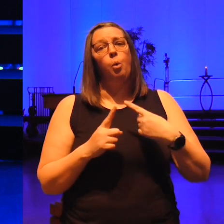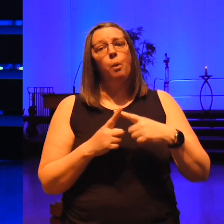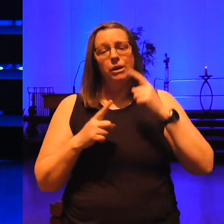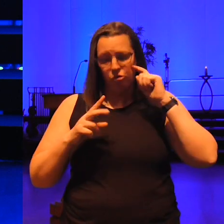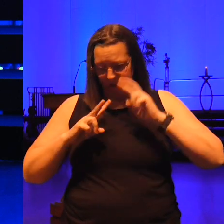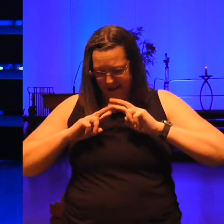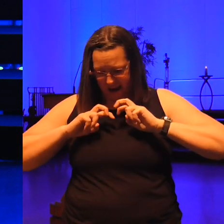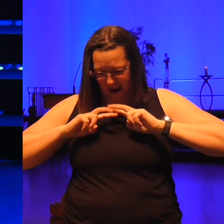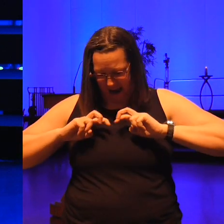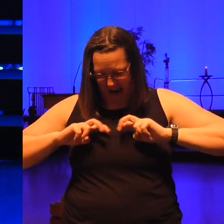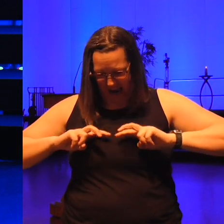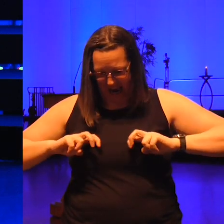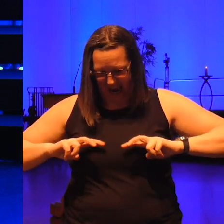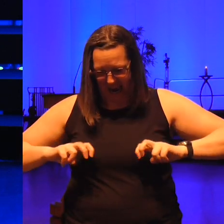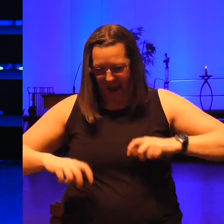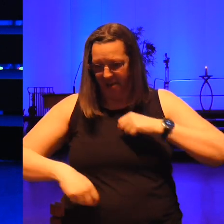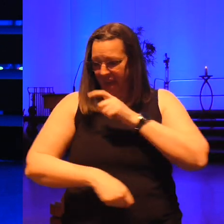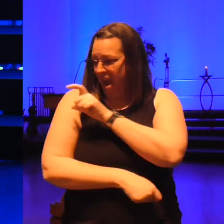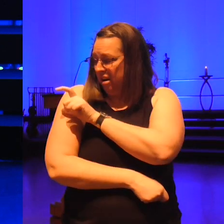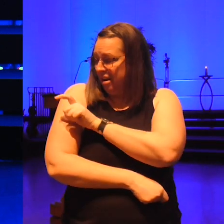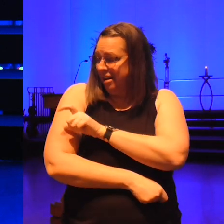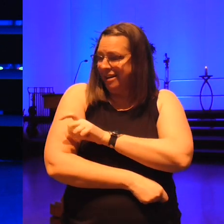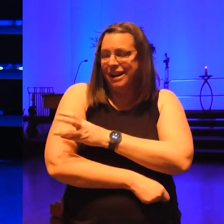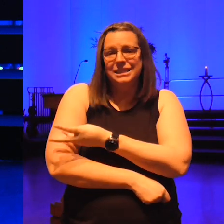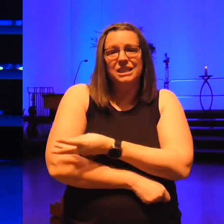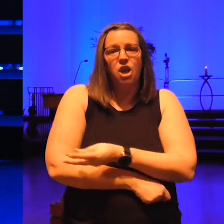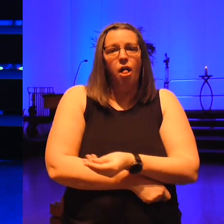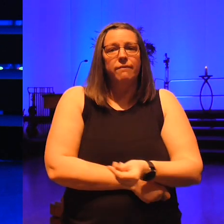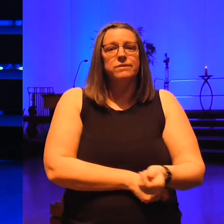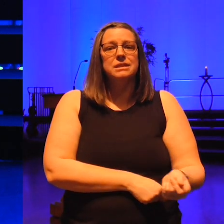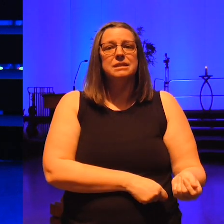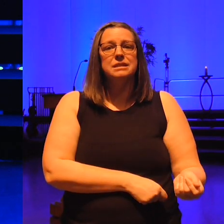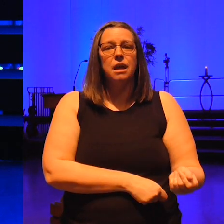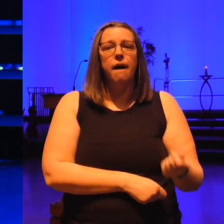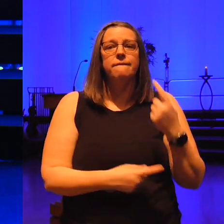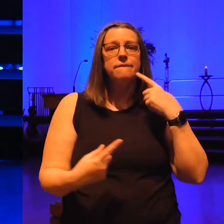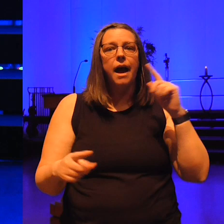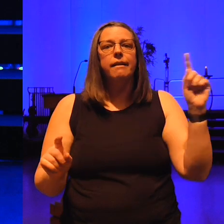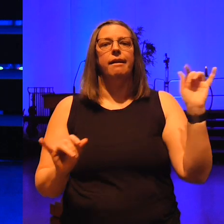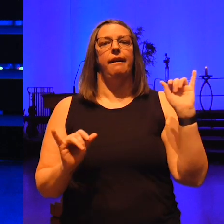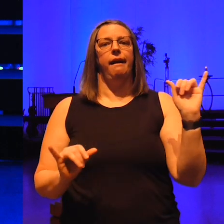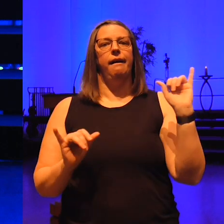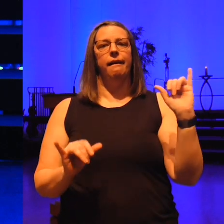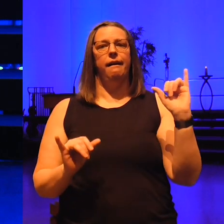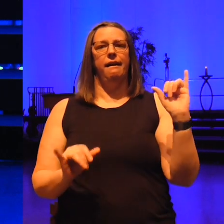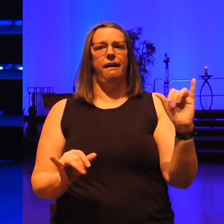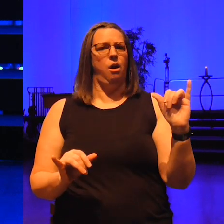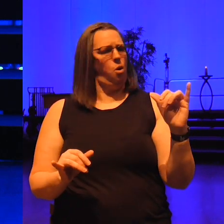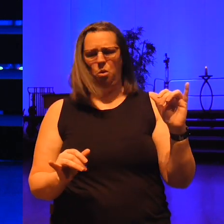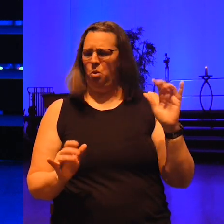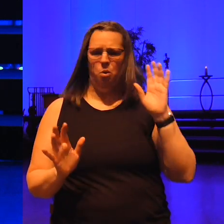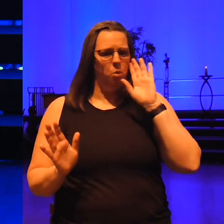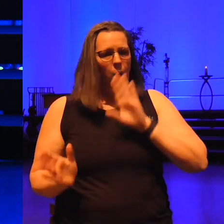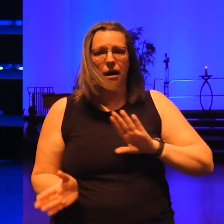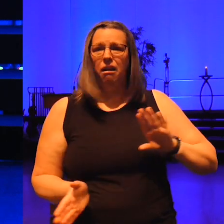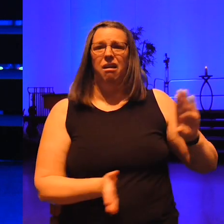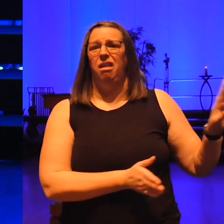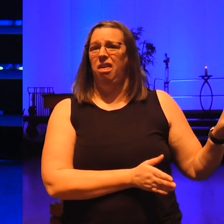suit starts to dissolve you finally realize how putrid was the stink when it starts to go